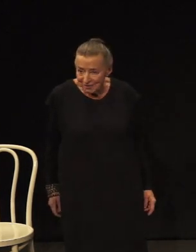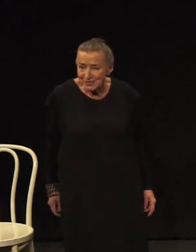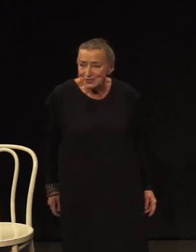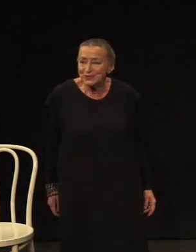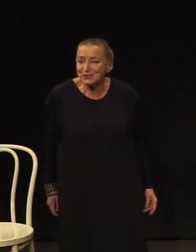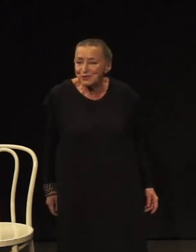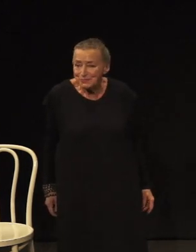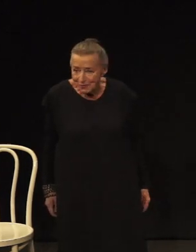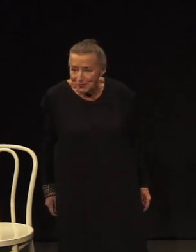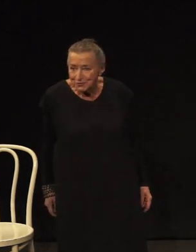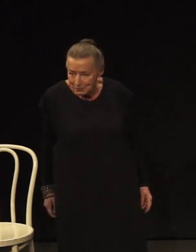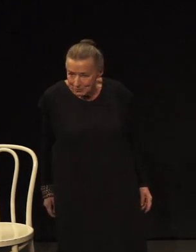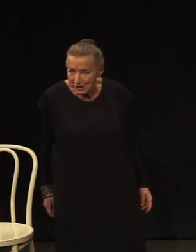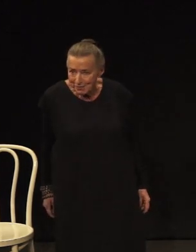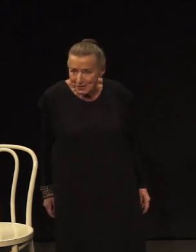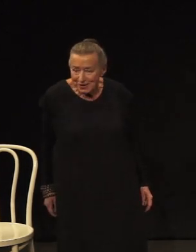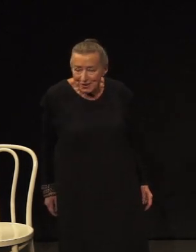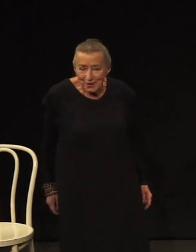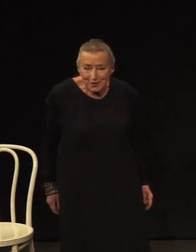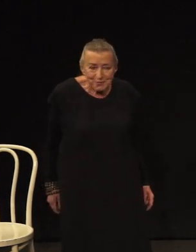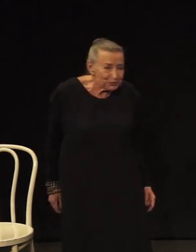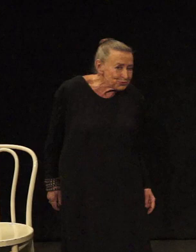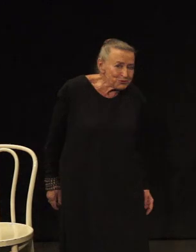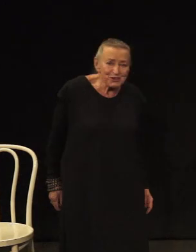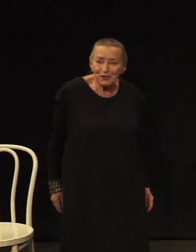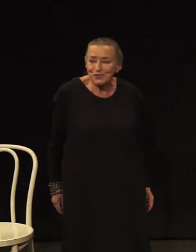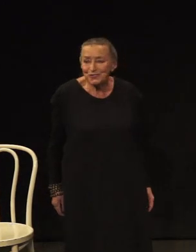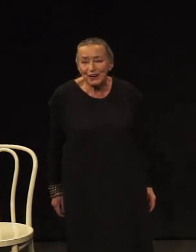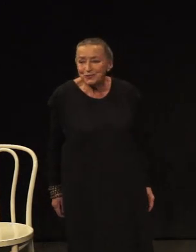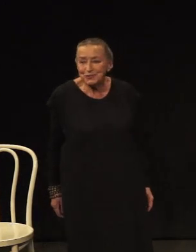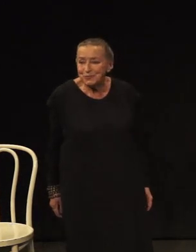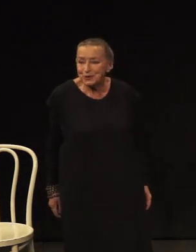and slowly strayed toward the gate. The traveller did not cross